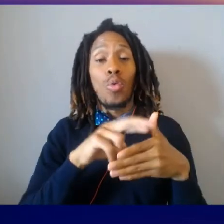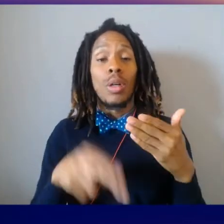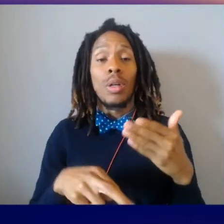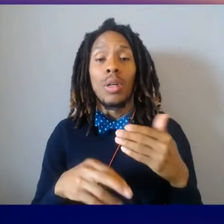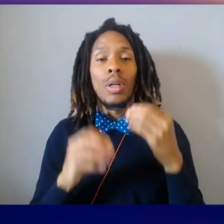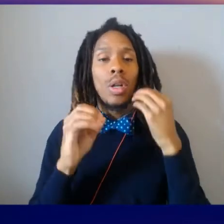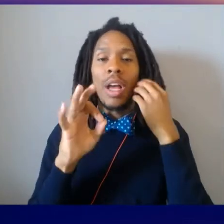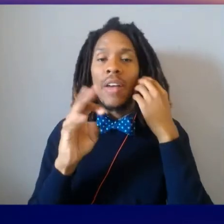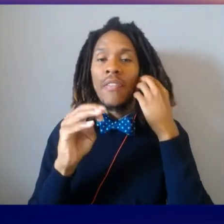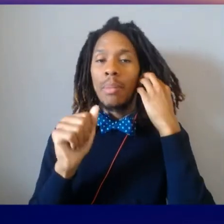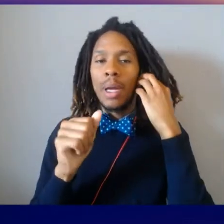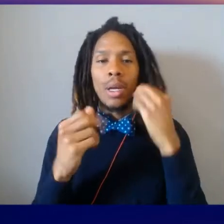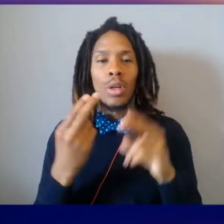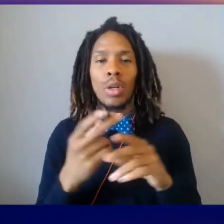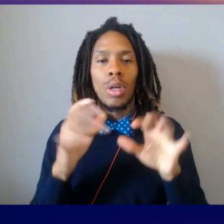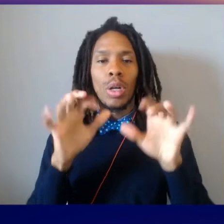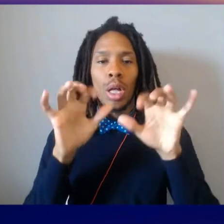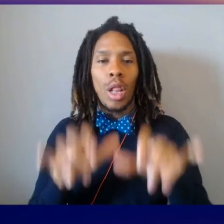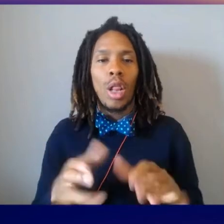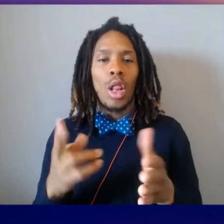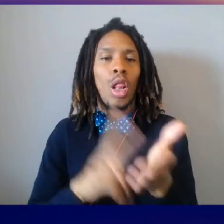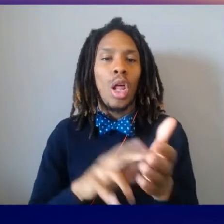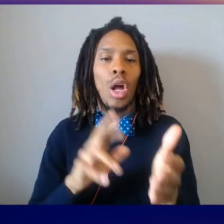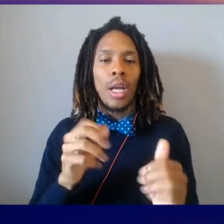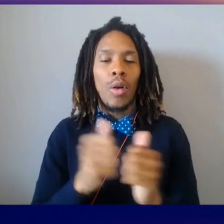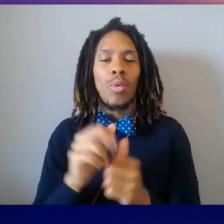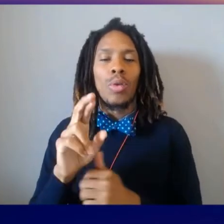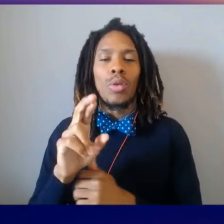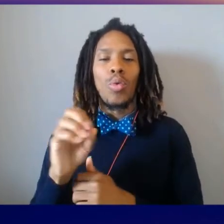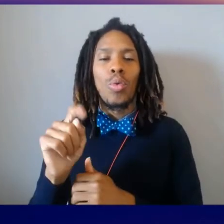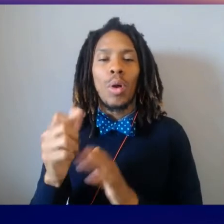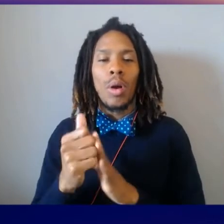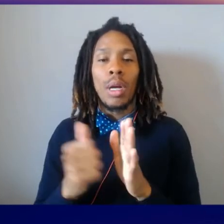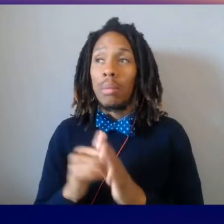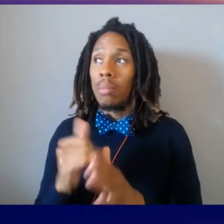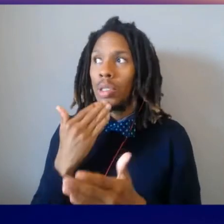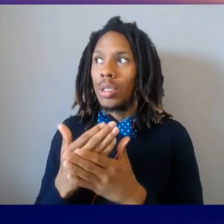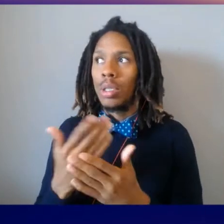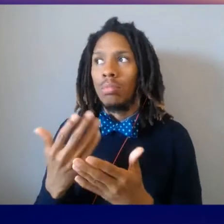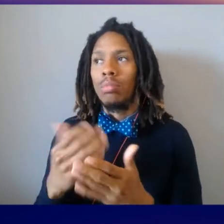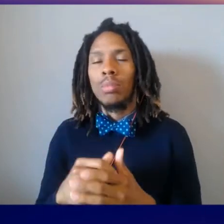to log in with the root account, so, I was able to detect that. That's good. Yeah. It's pretty cool. Yeah.